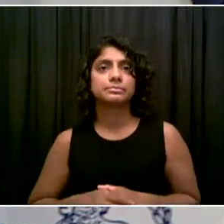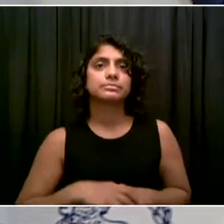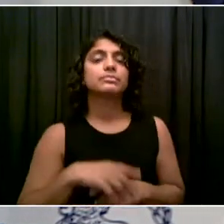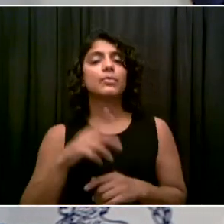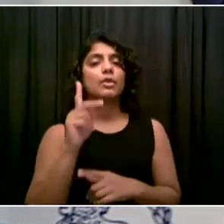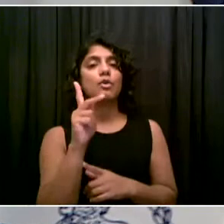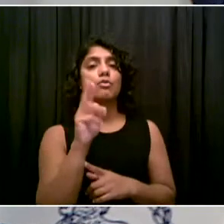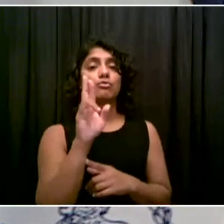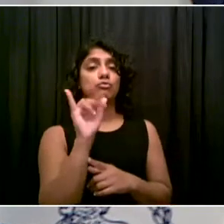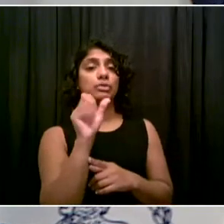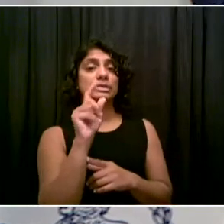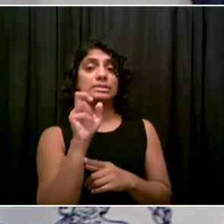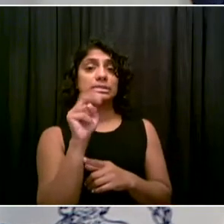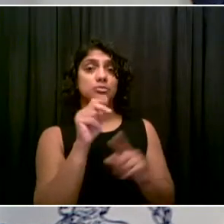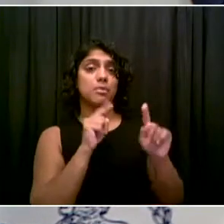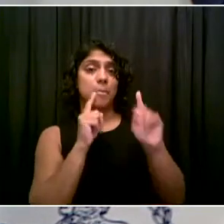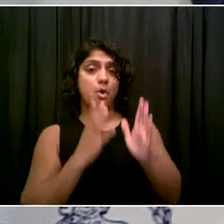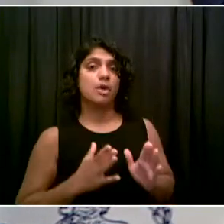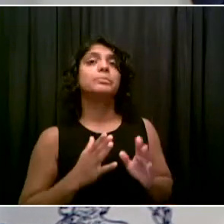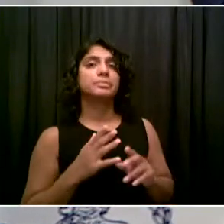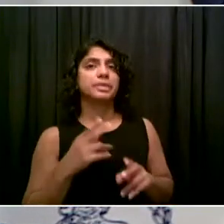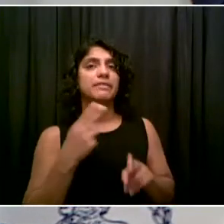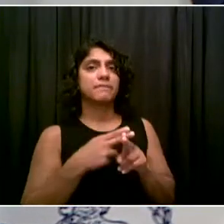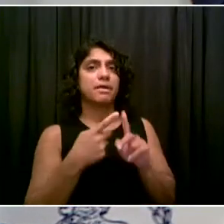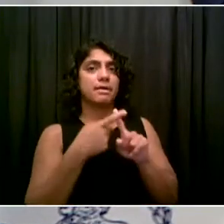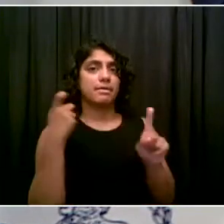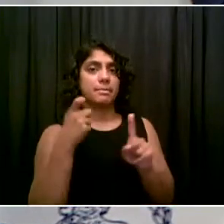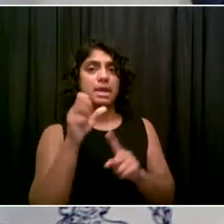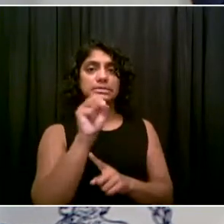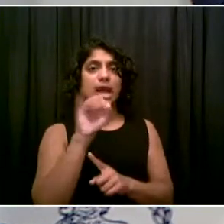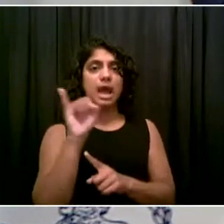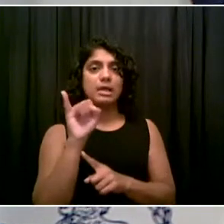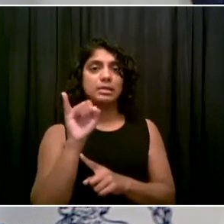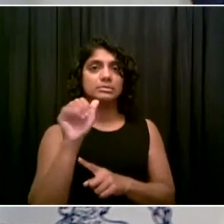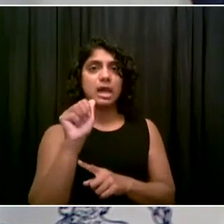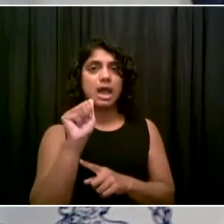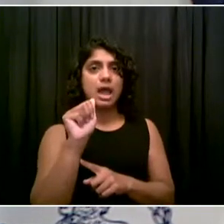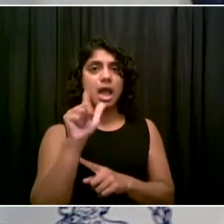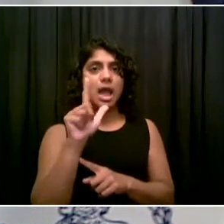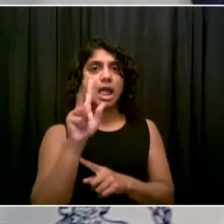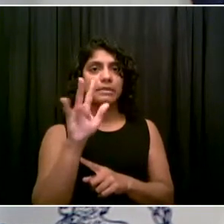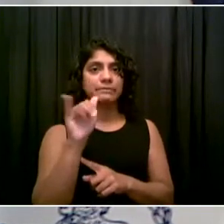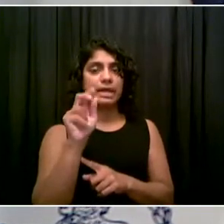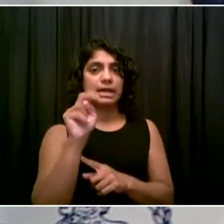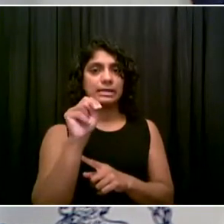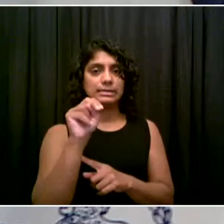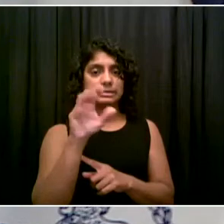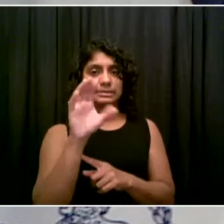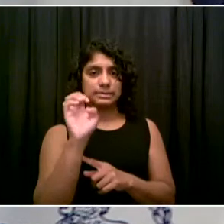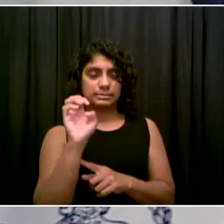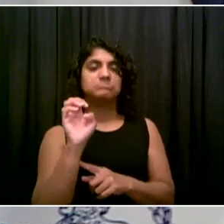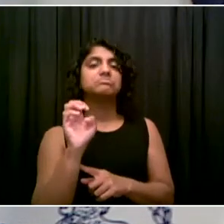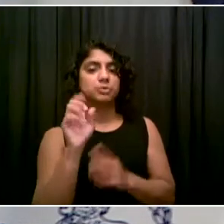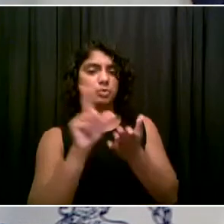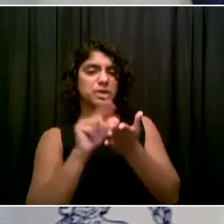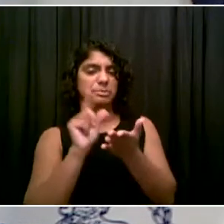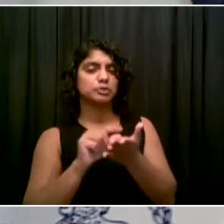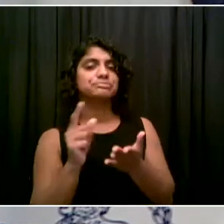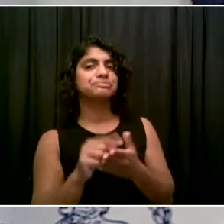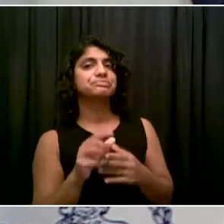FUTURE. OUR NEXT QUESTION GOES TO KRISTIN FROM THE STAENT ISLAD N